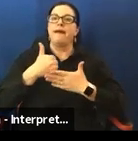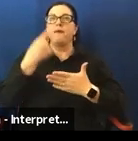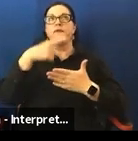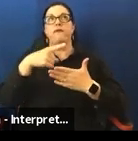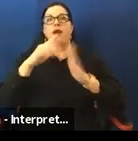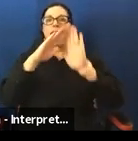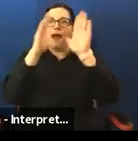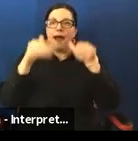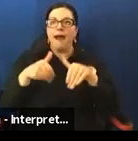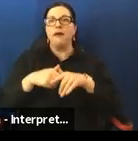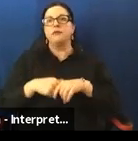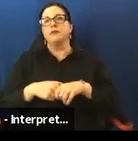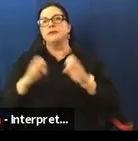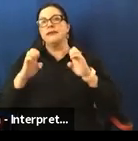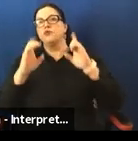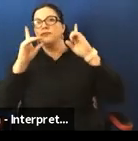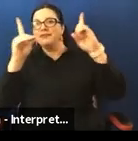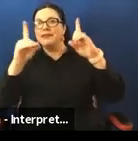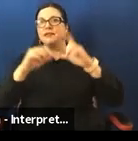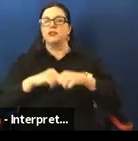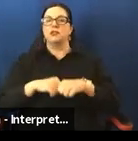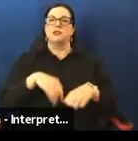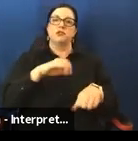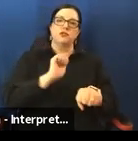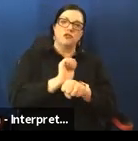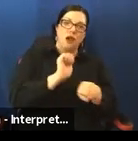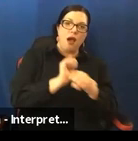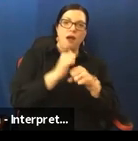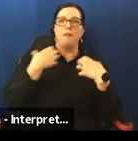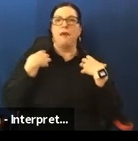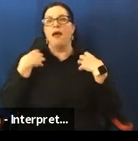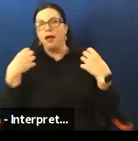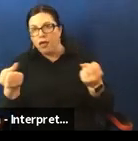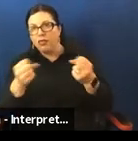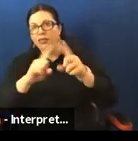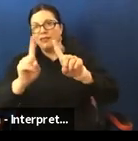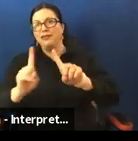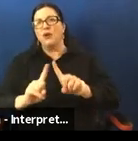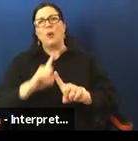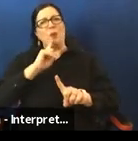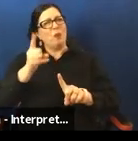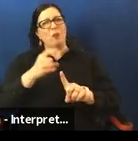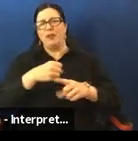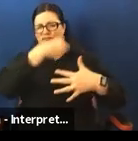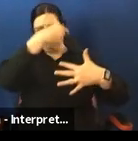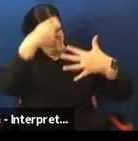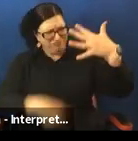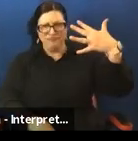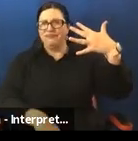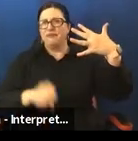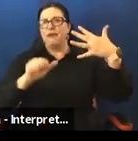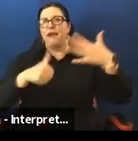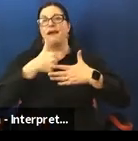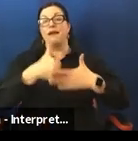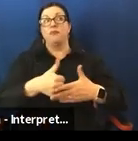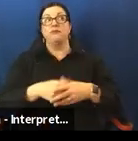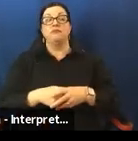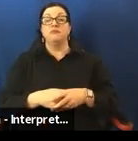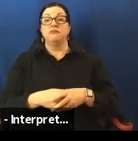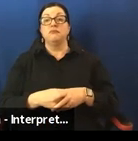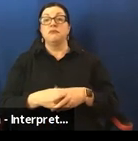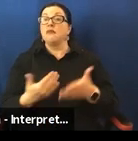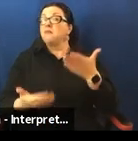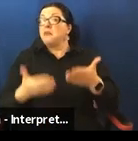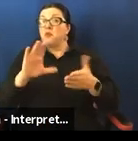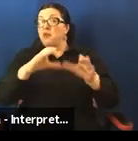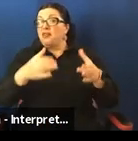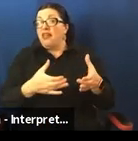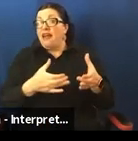Jason Williams: tell a kid, man. Check out john Burton. They got a lot of stuff that can help you with or pull it up on your computer and show them hey look, this is Jon Bert, you should check this out and